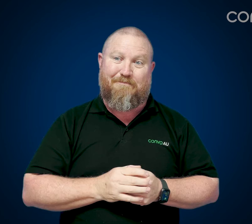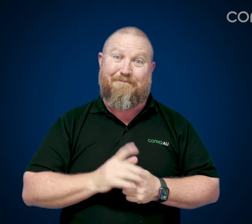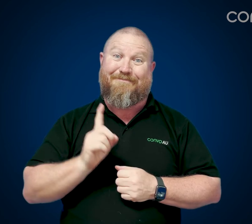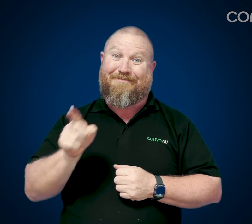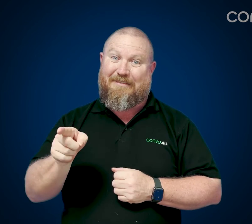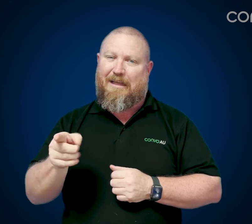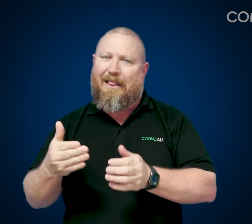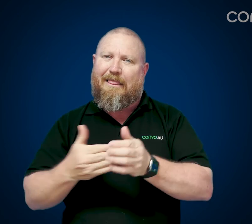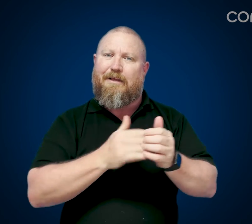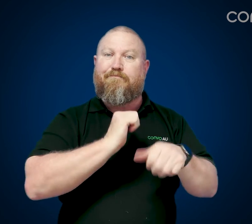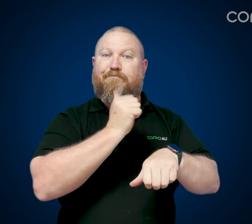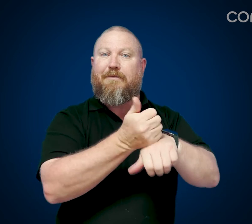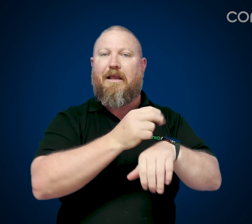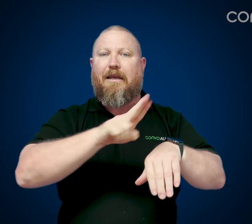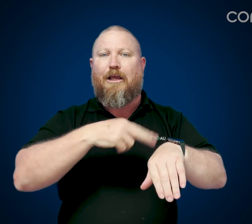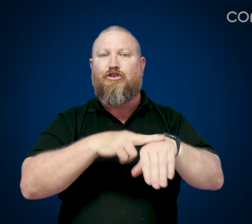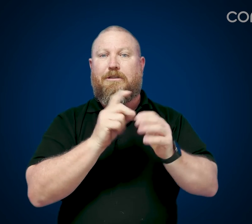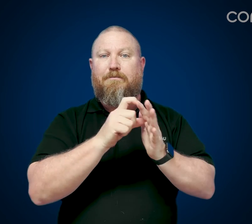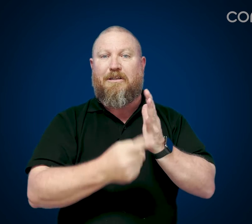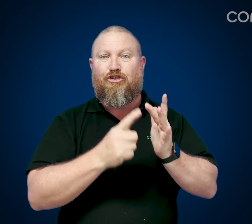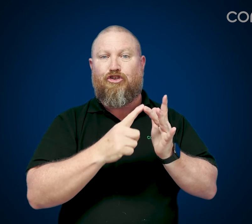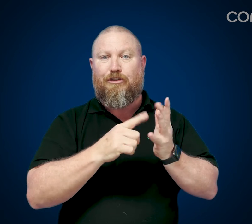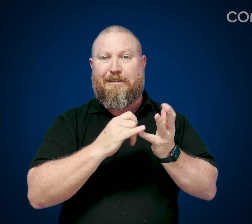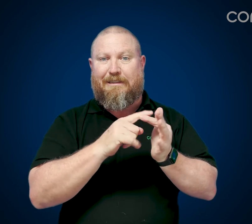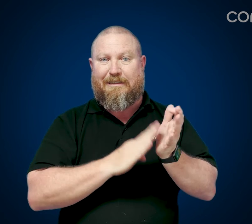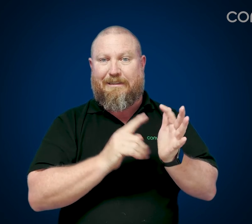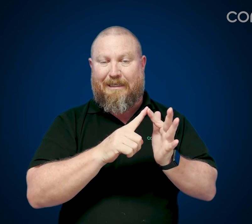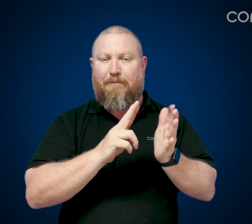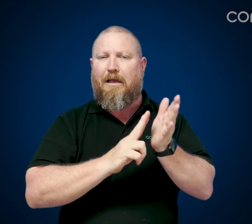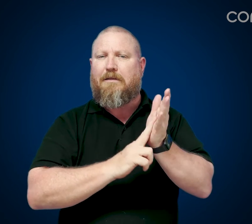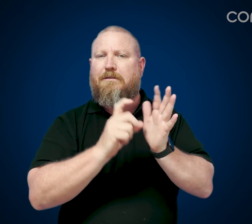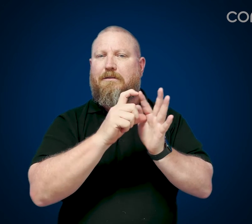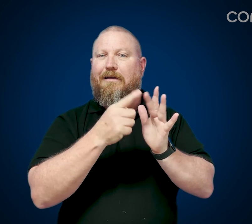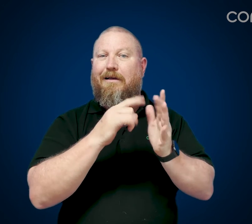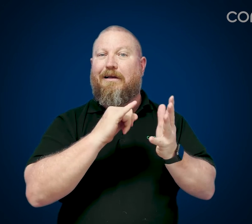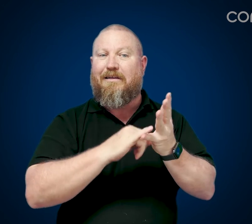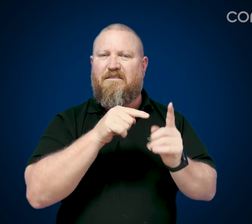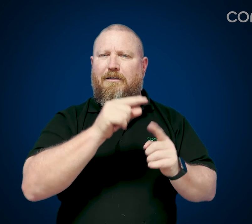This led to the development of the National Disability Insurance Scheme,